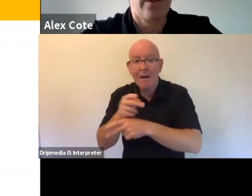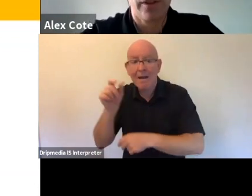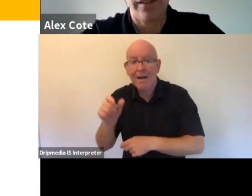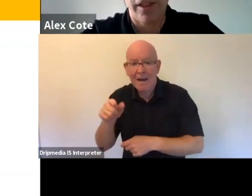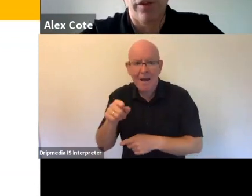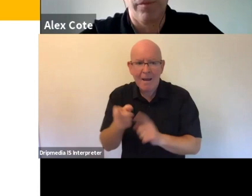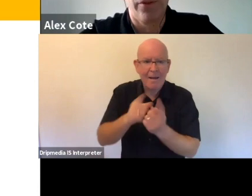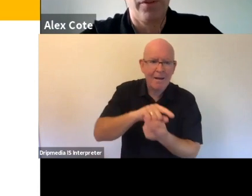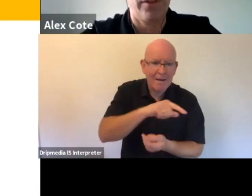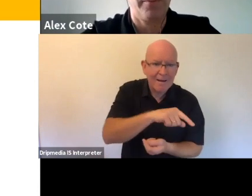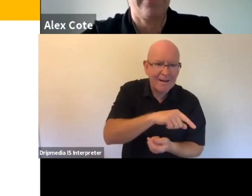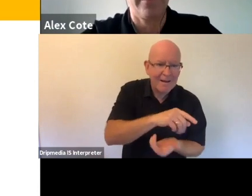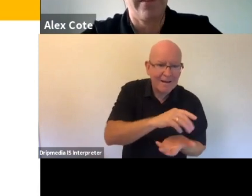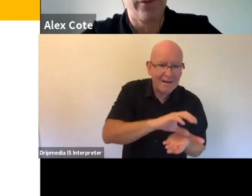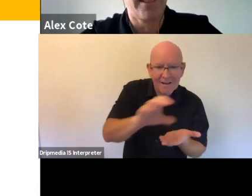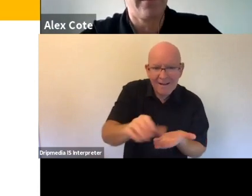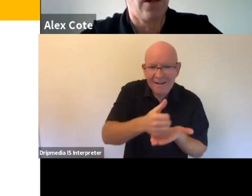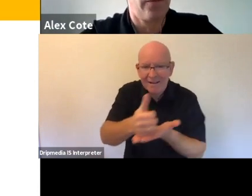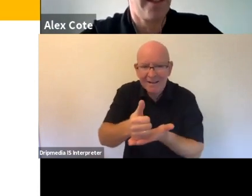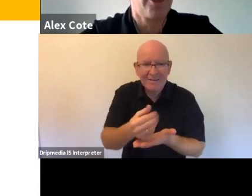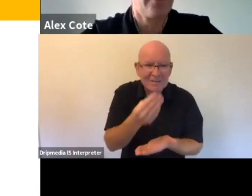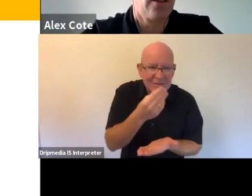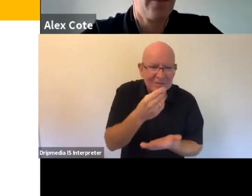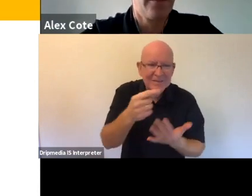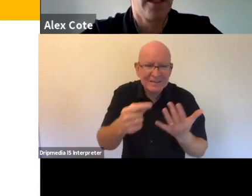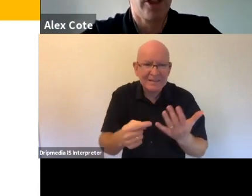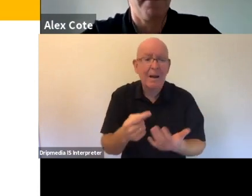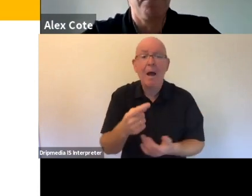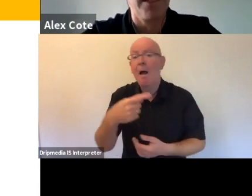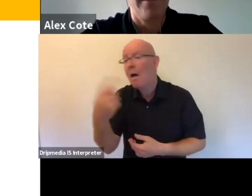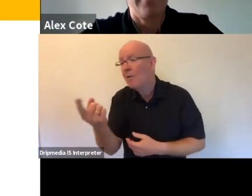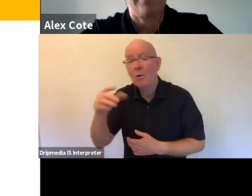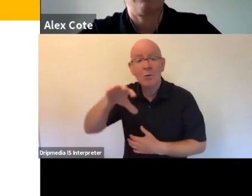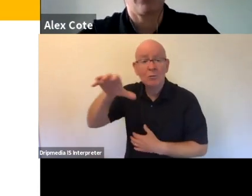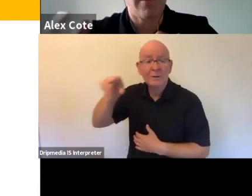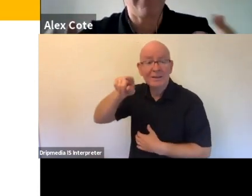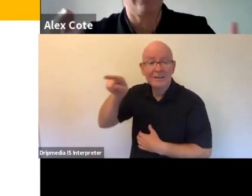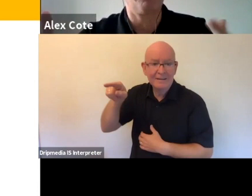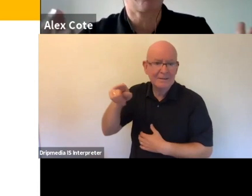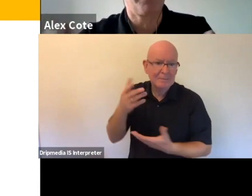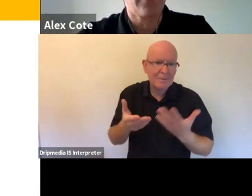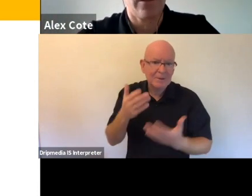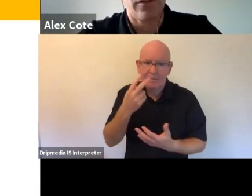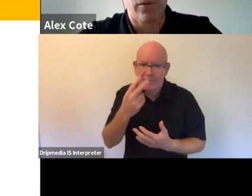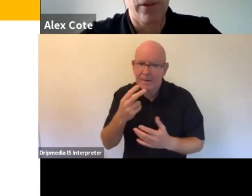organisations of persons with disabilities in Africa, South Asia, South-east Asia provides a mixed picture, of course.